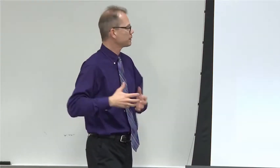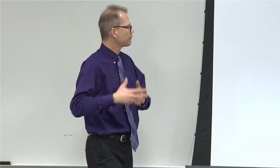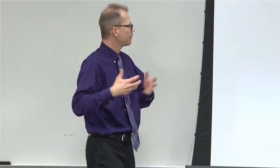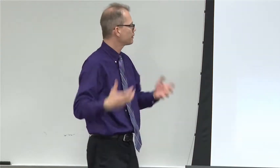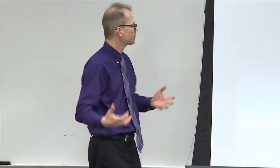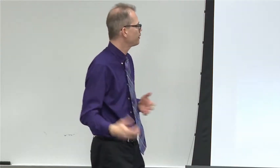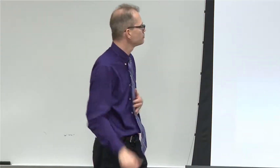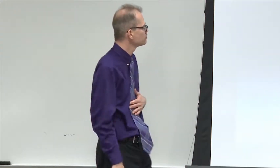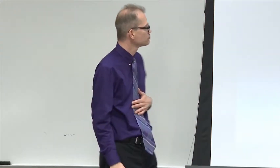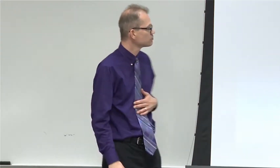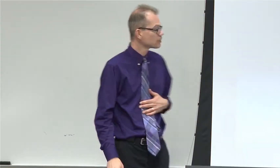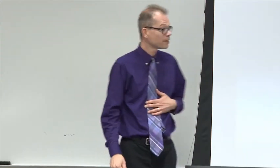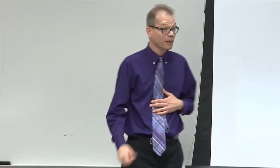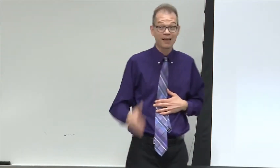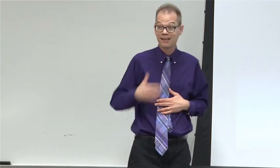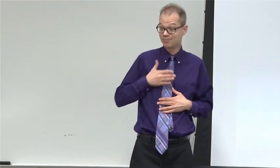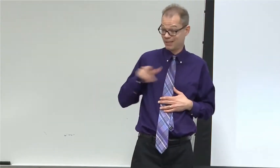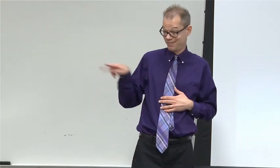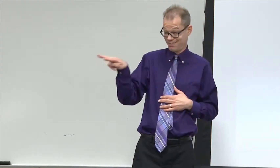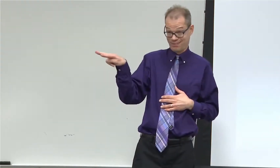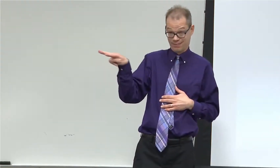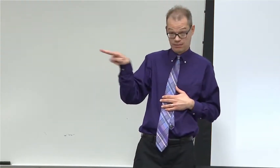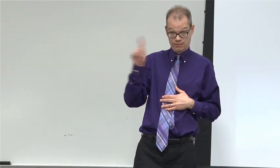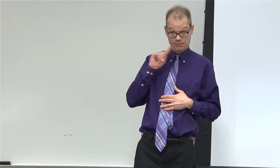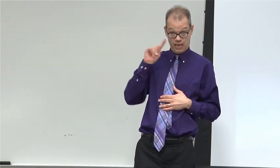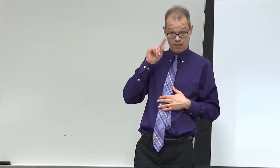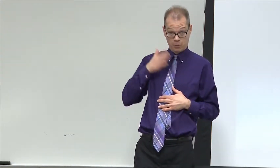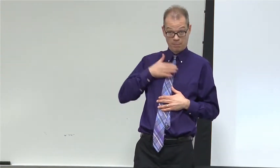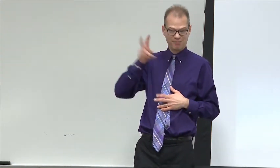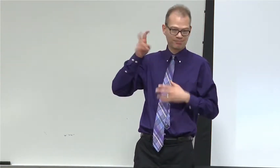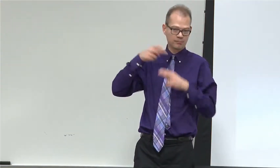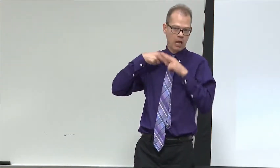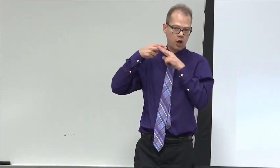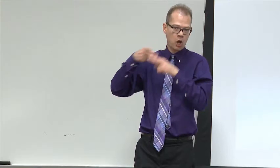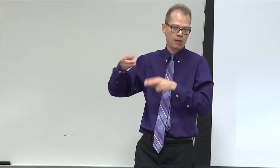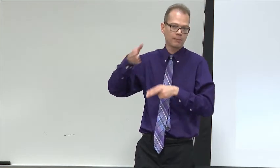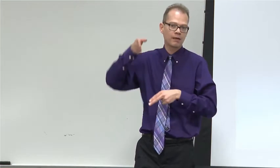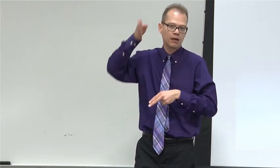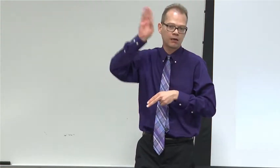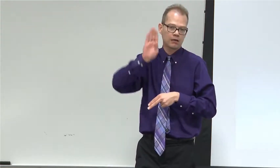And so I believe that that benefited me quite a bit.